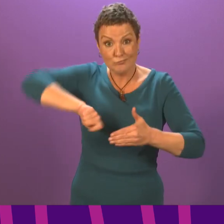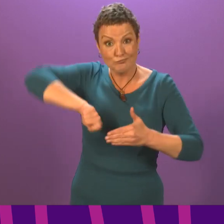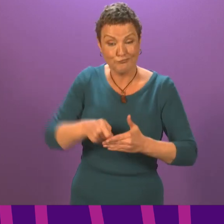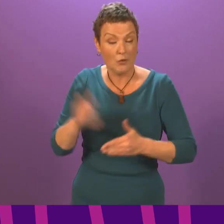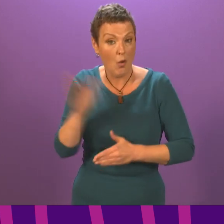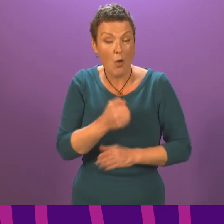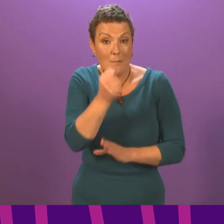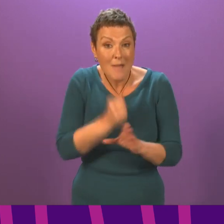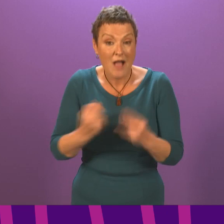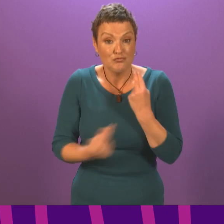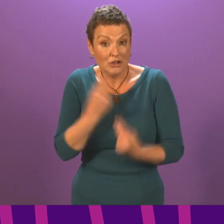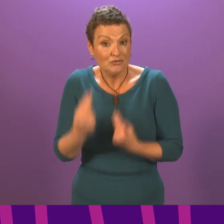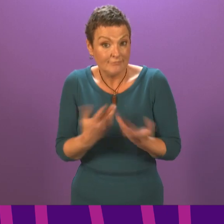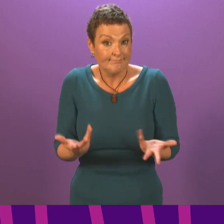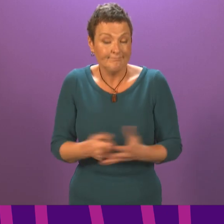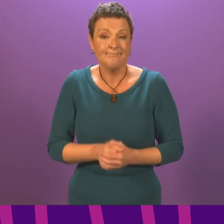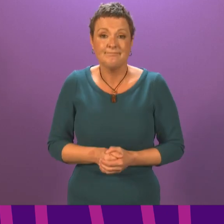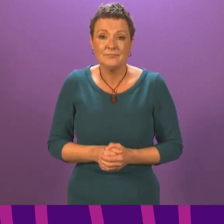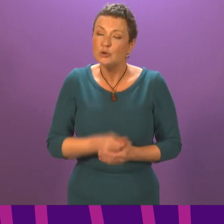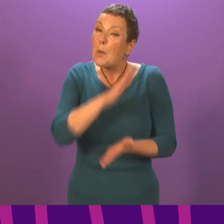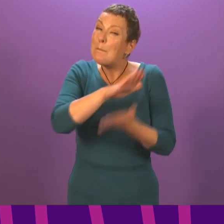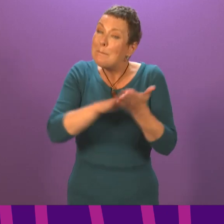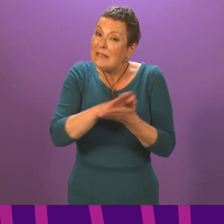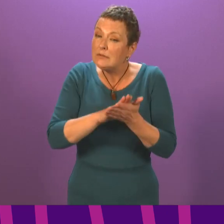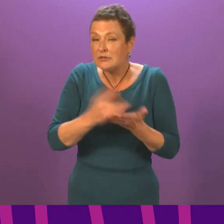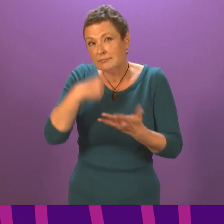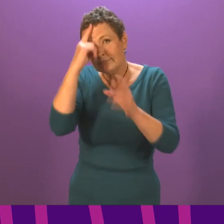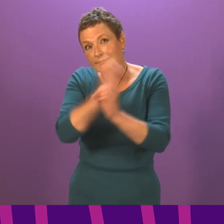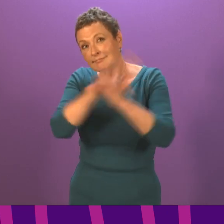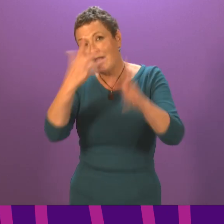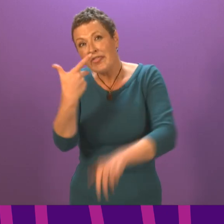Vaccination undoubtedly holds out a genuine hope for a return to something closer to normality